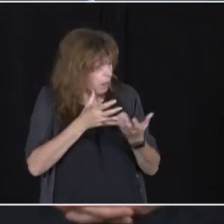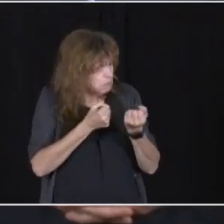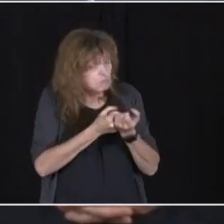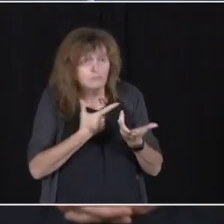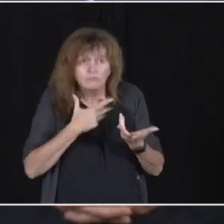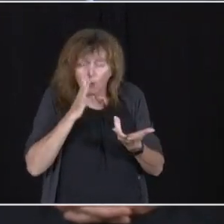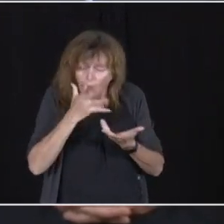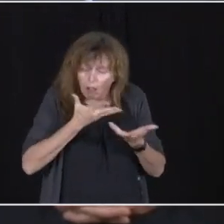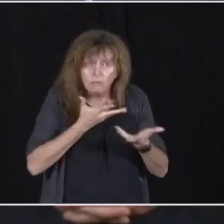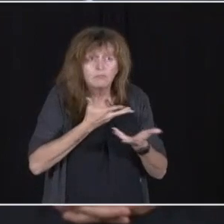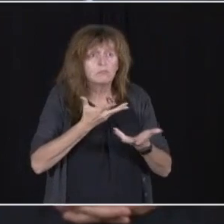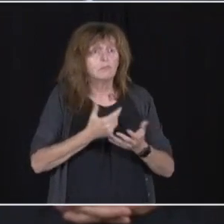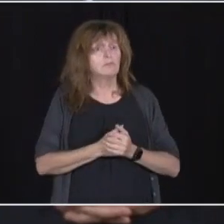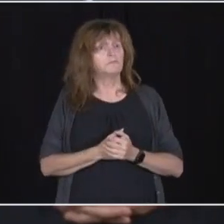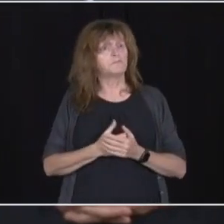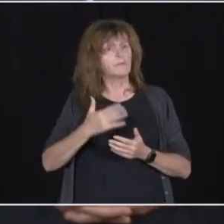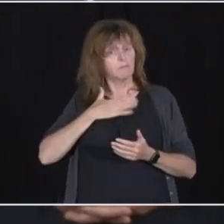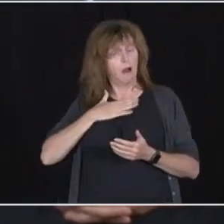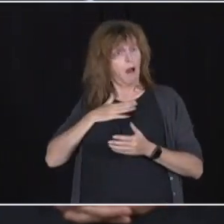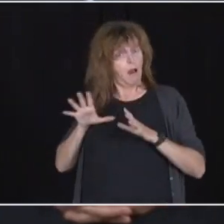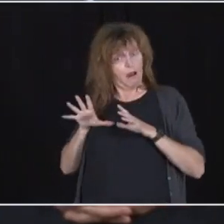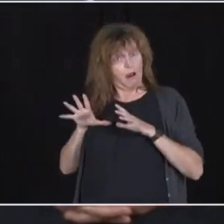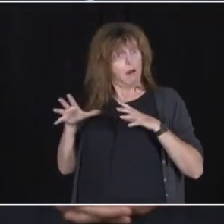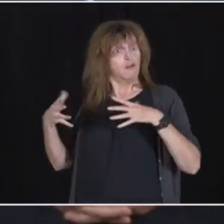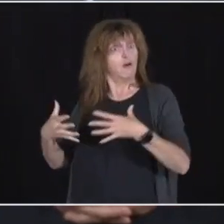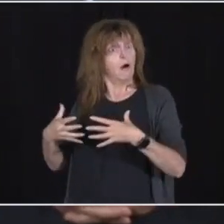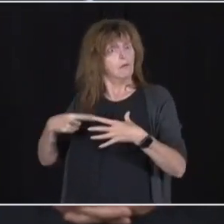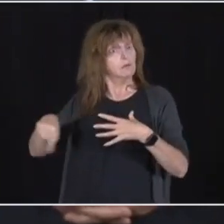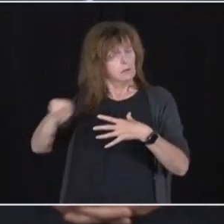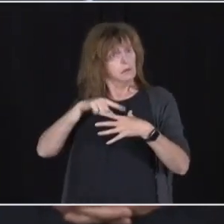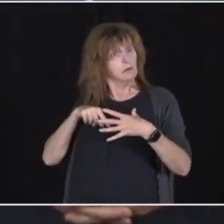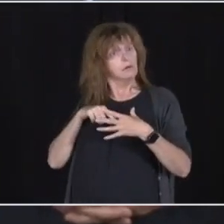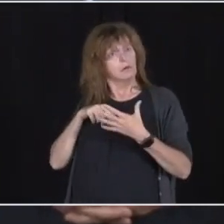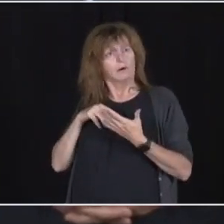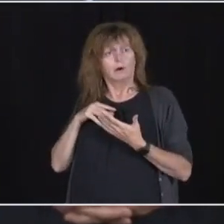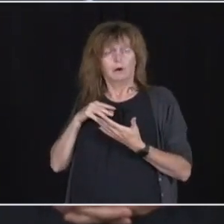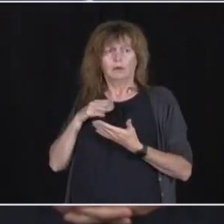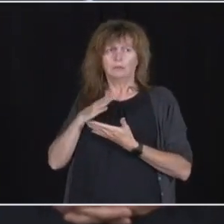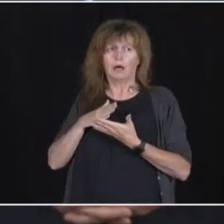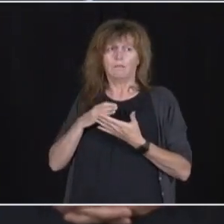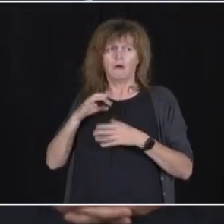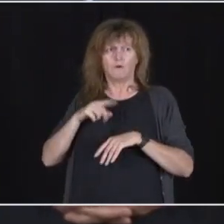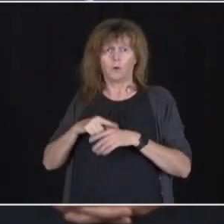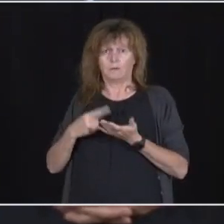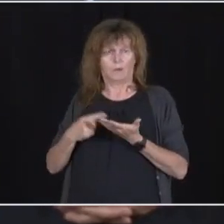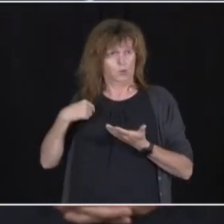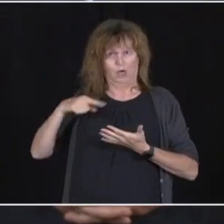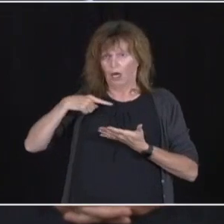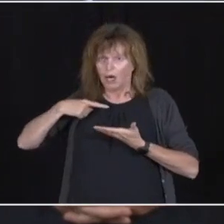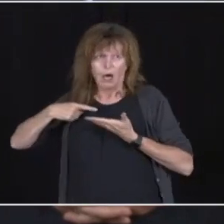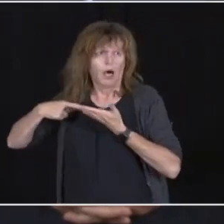I am always available. I will do whatever it takes to ensure. But within a caucus, we have some you know,